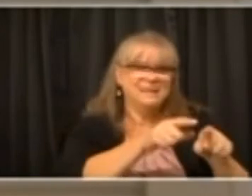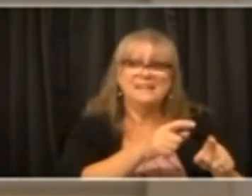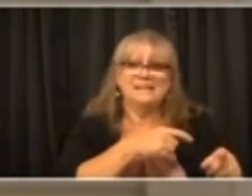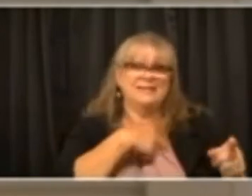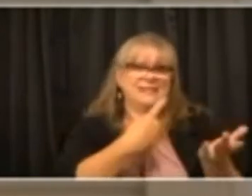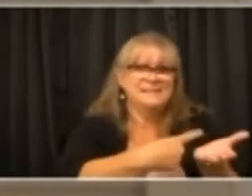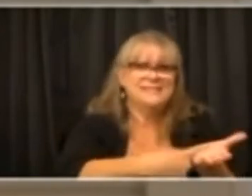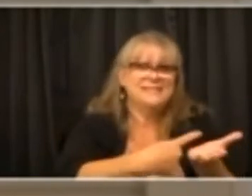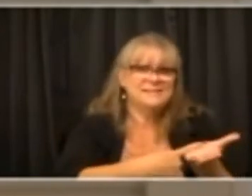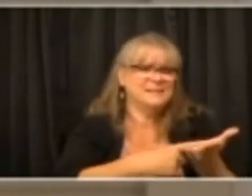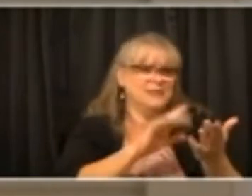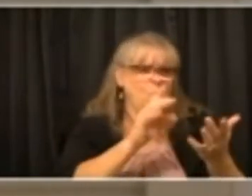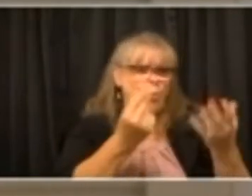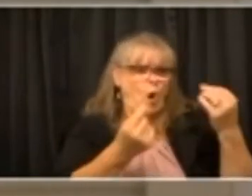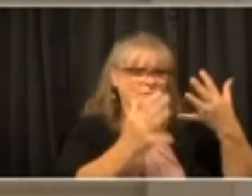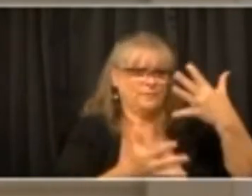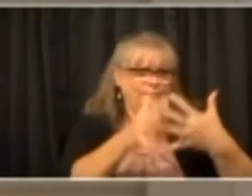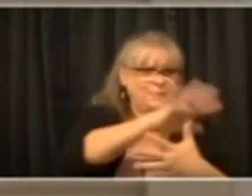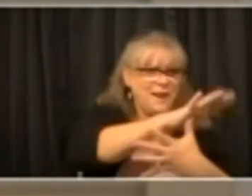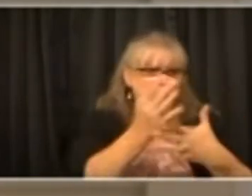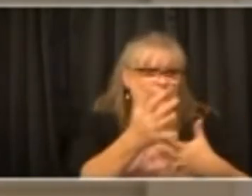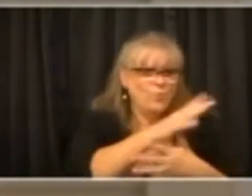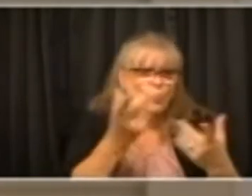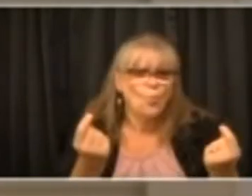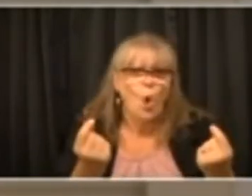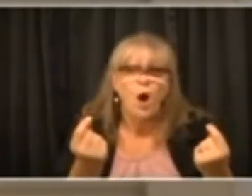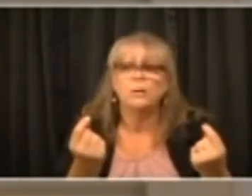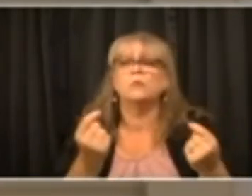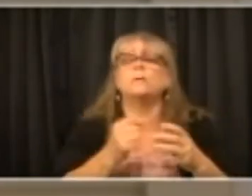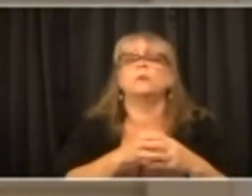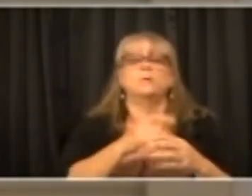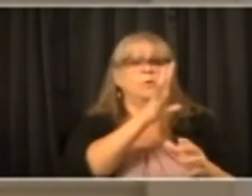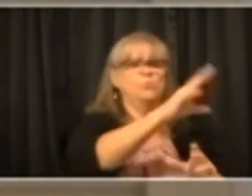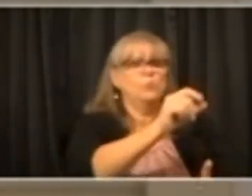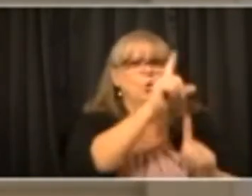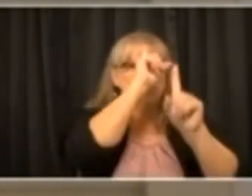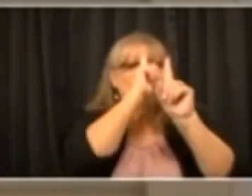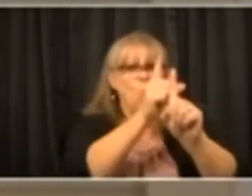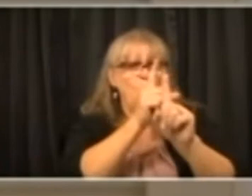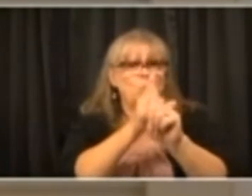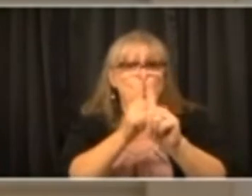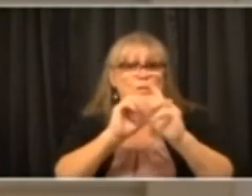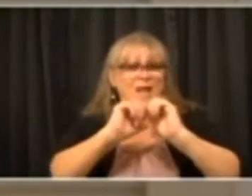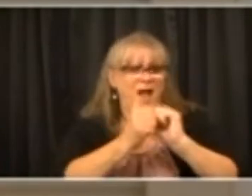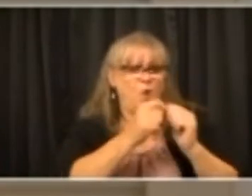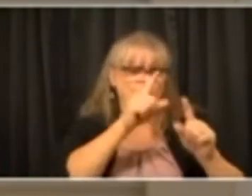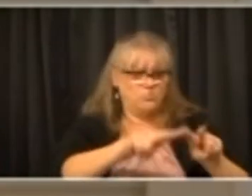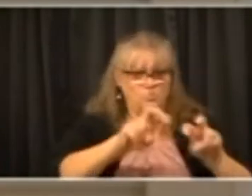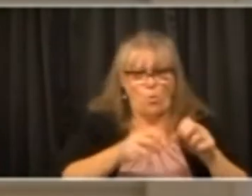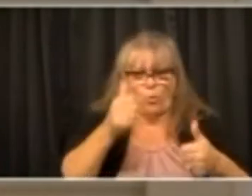objectives to work towards those priorities the department of homeland security the division of homeland security and emergency